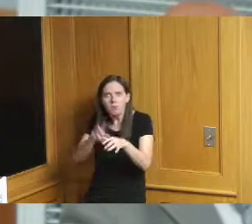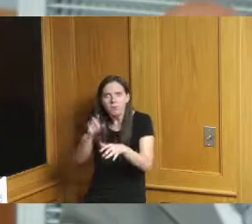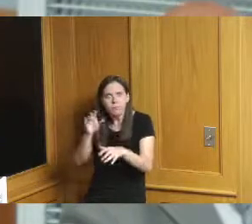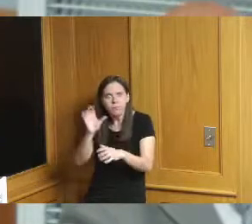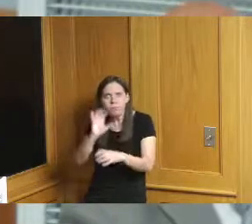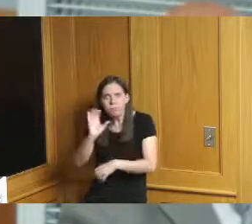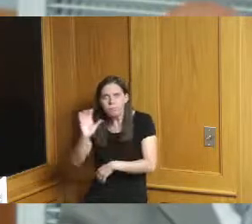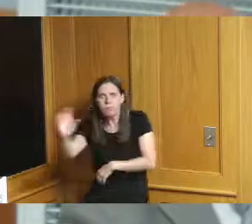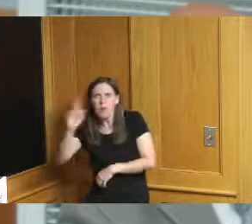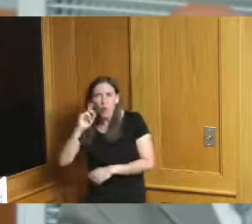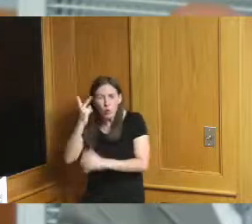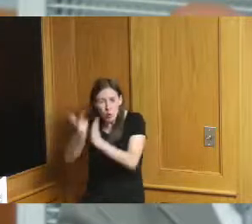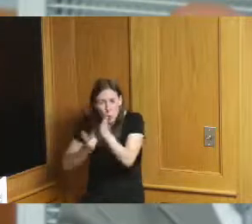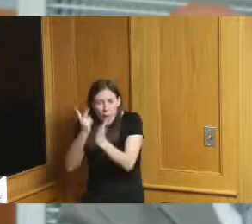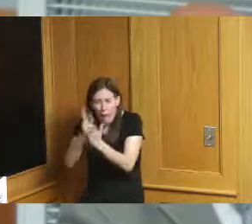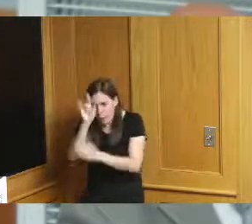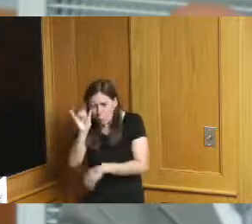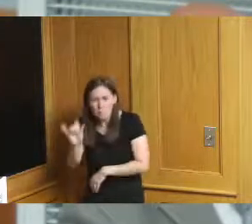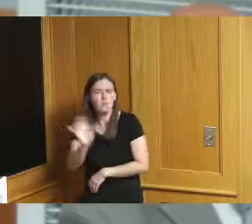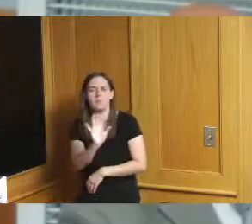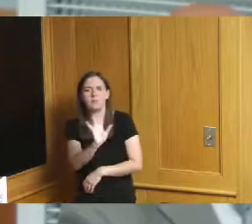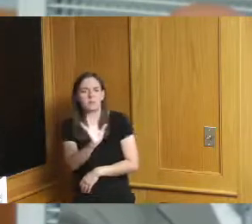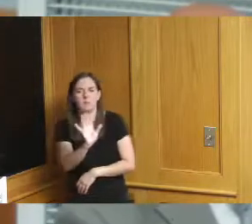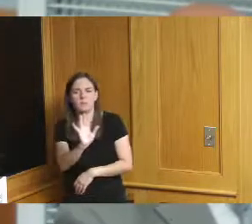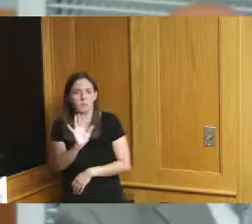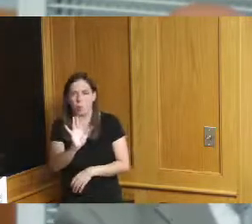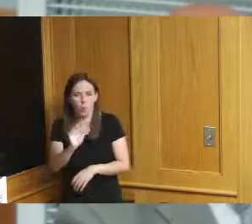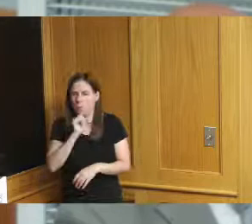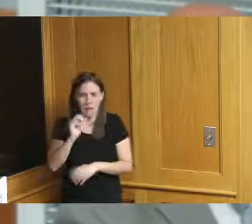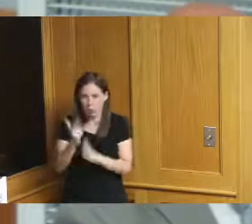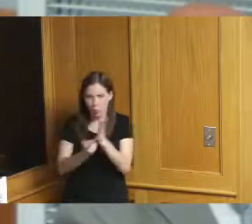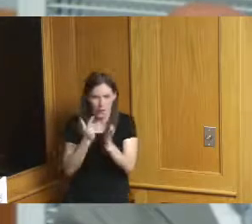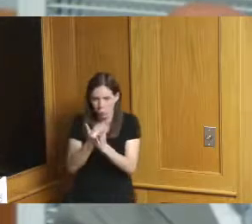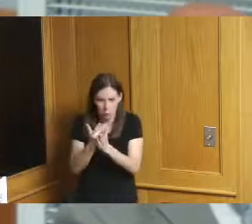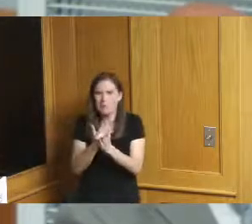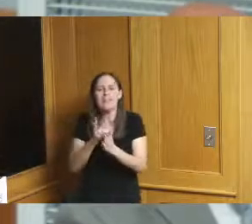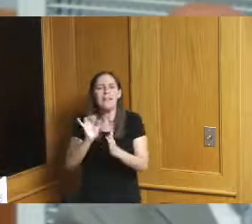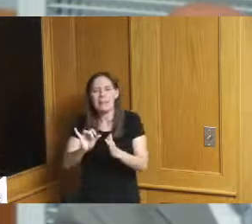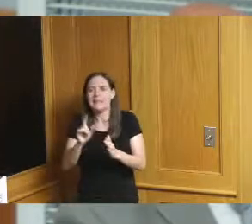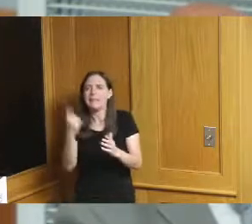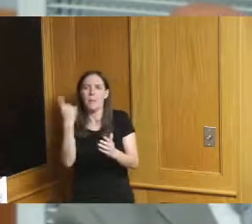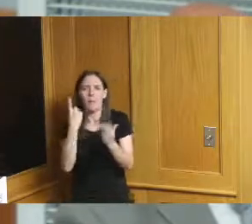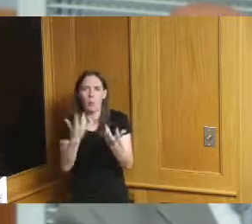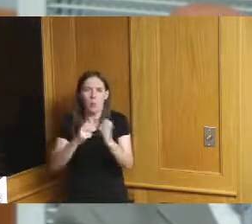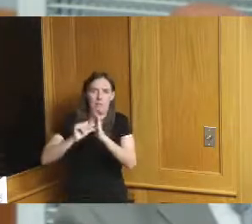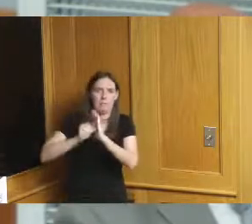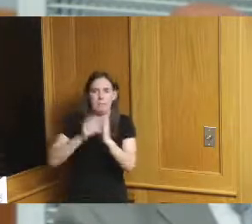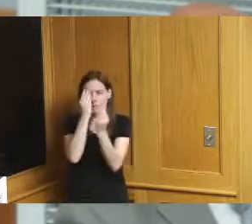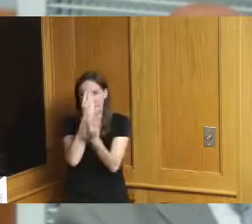near two hours so it's just a communication issue for parents to understand look at the start